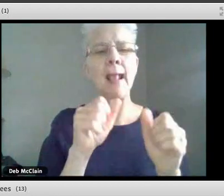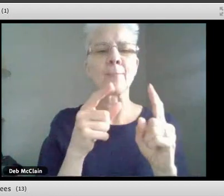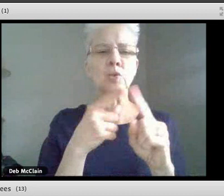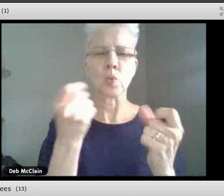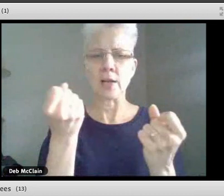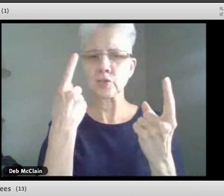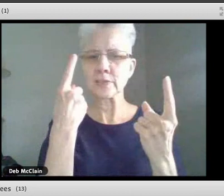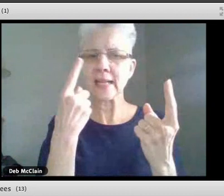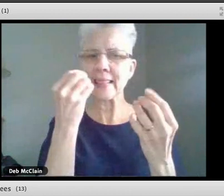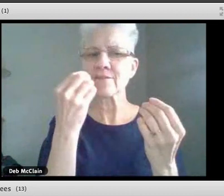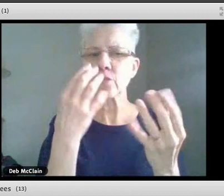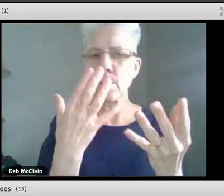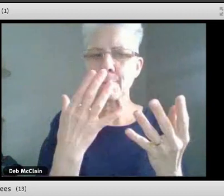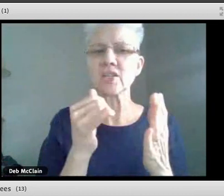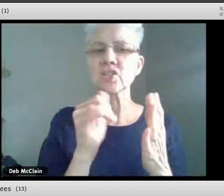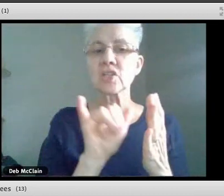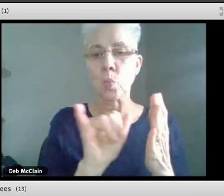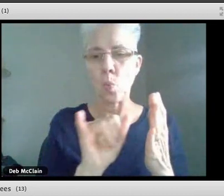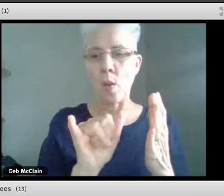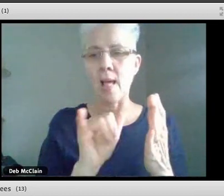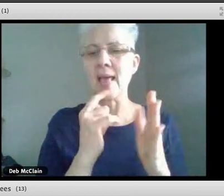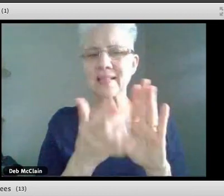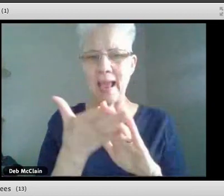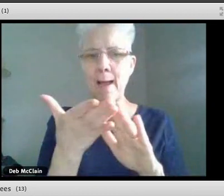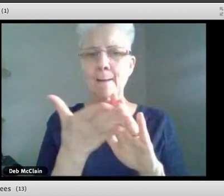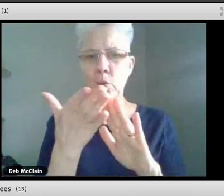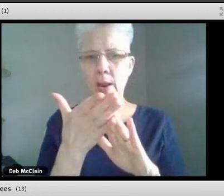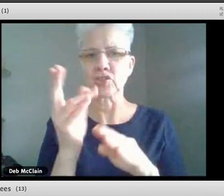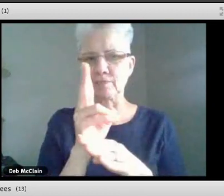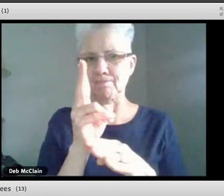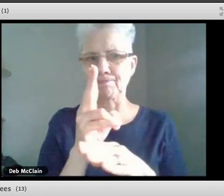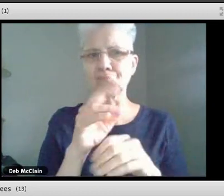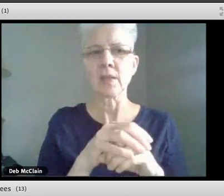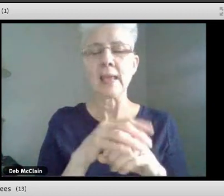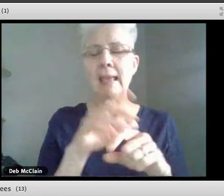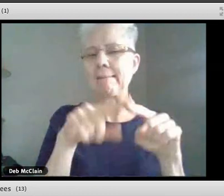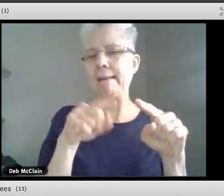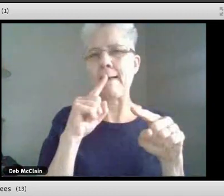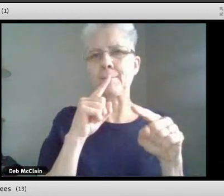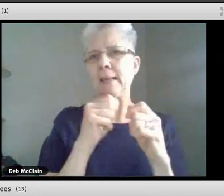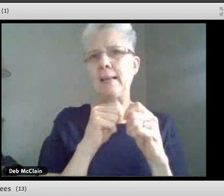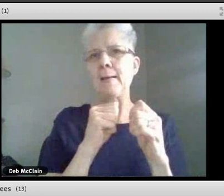as well as the operation of the interface, so it can't be beyond people's understandings.